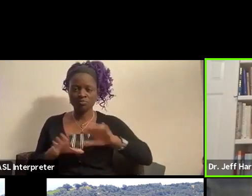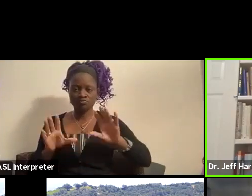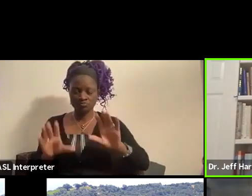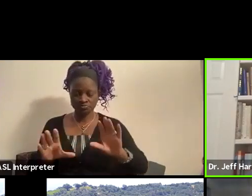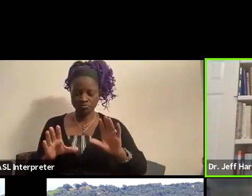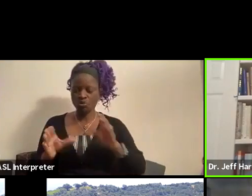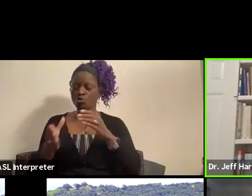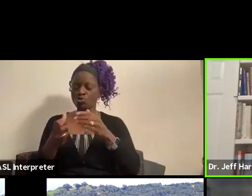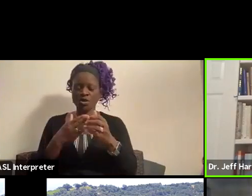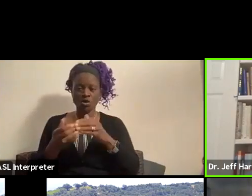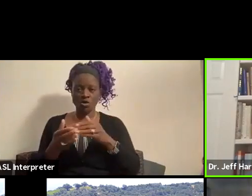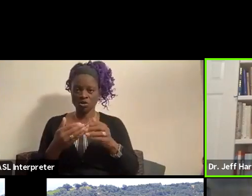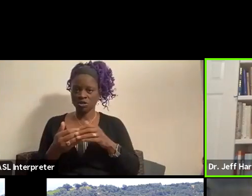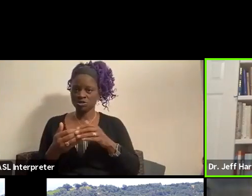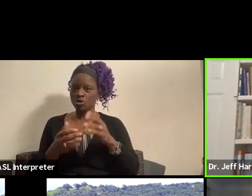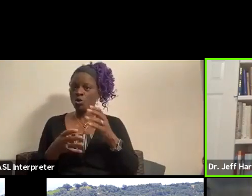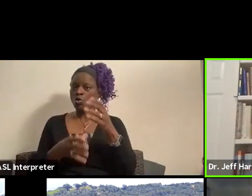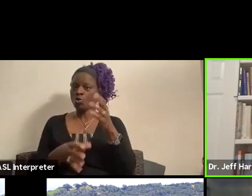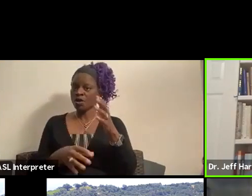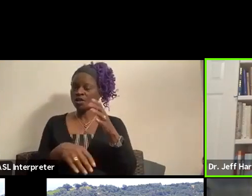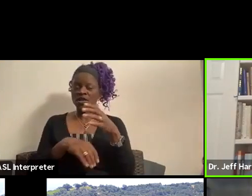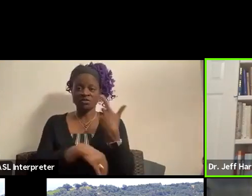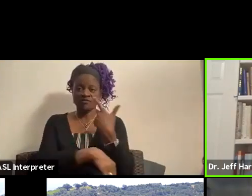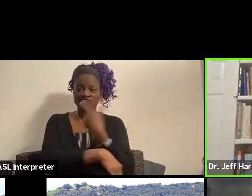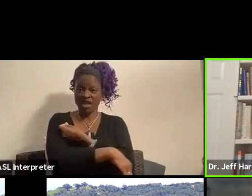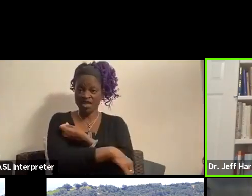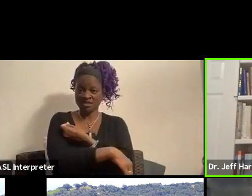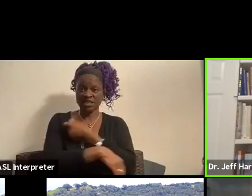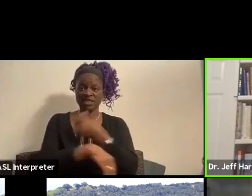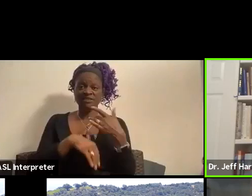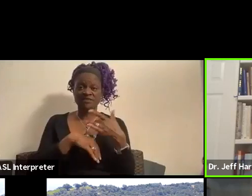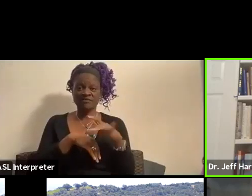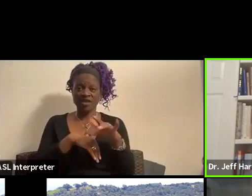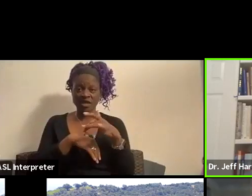as soon as the vaccine becomes available, some individual, whether it be the